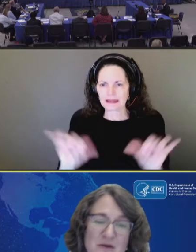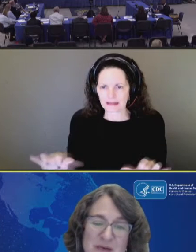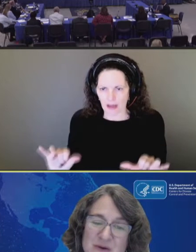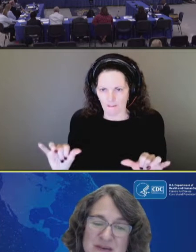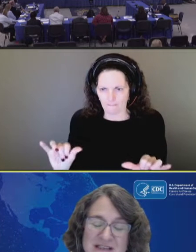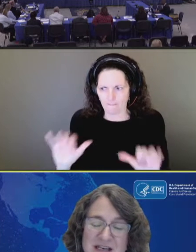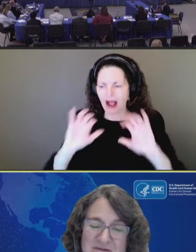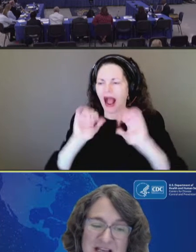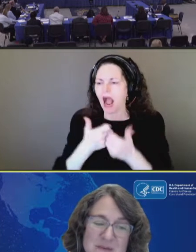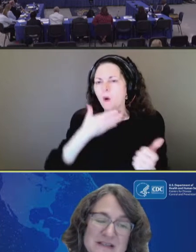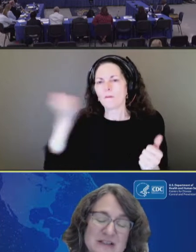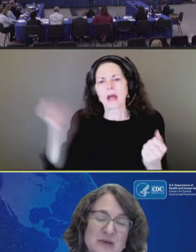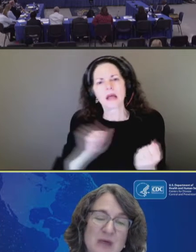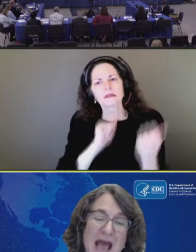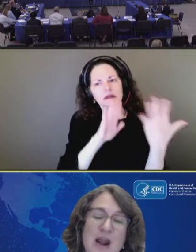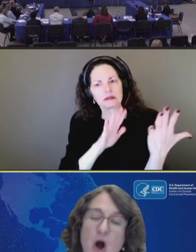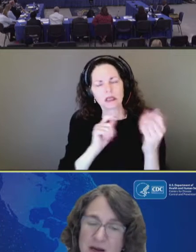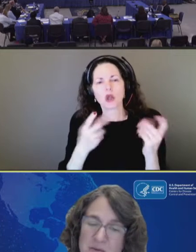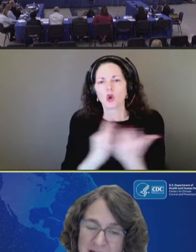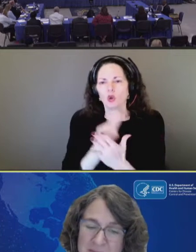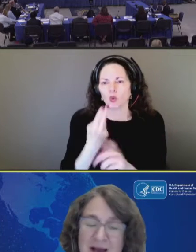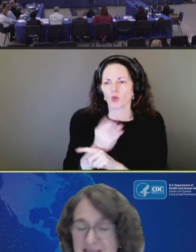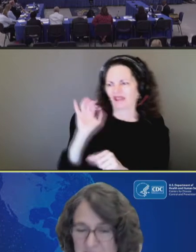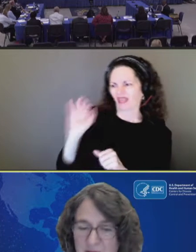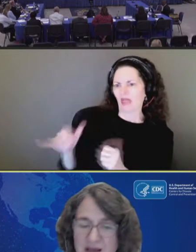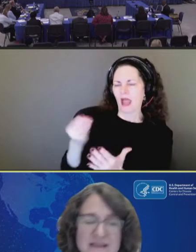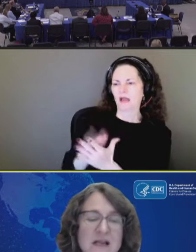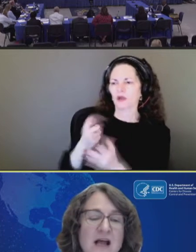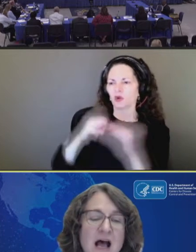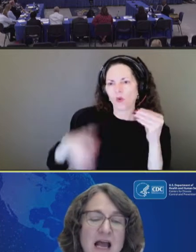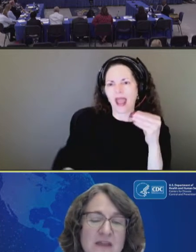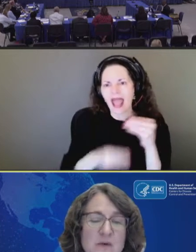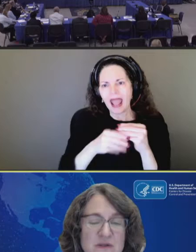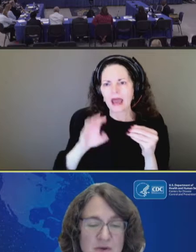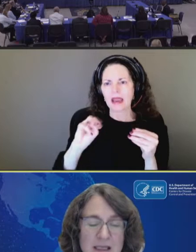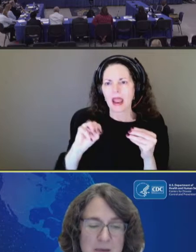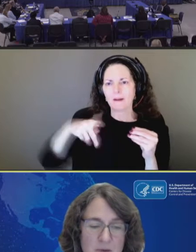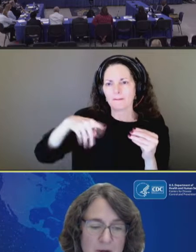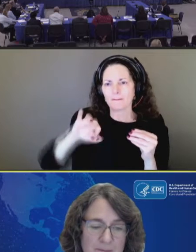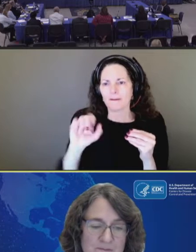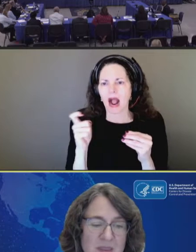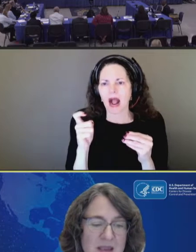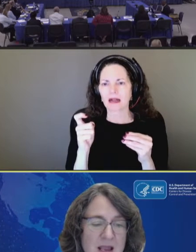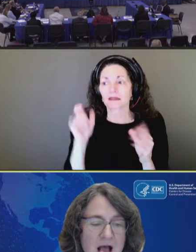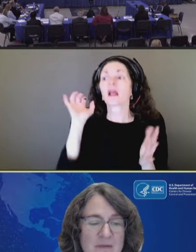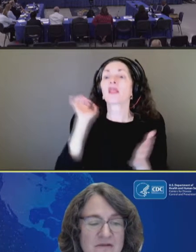their resources and investments to add on monkeypox, mpox, I think was really important.